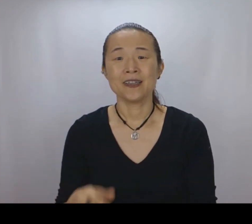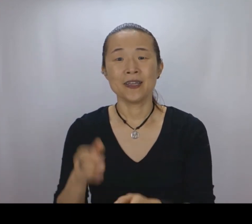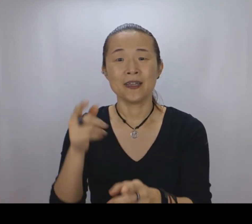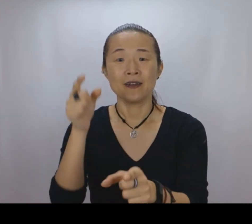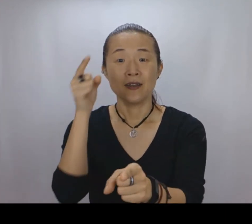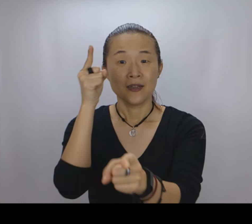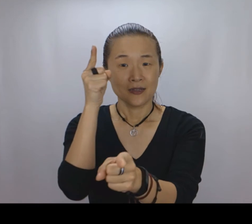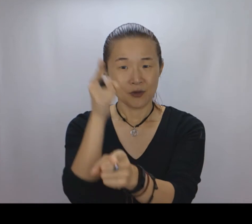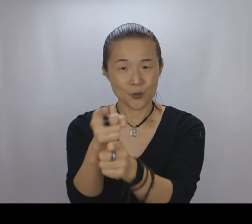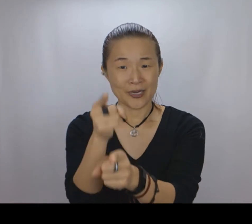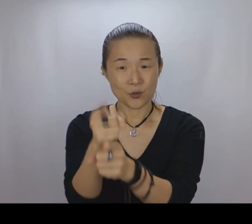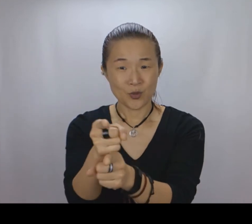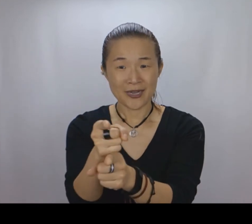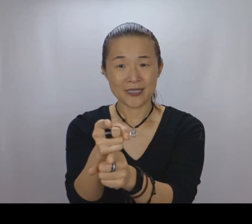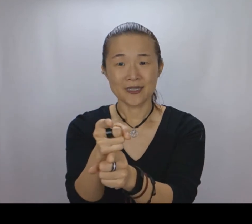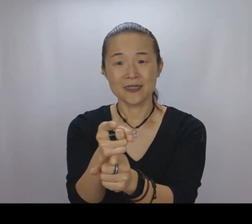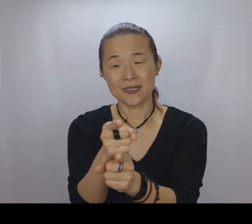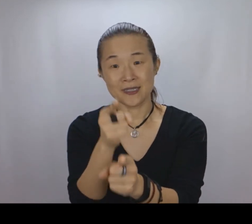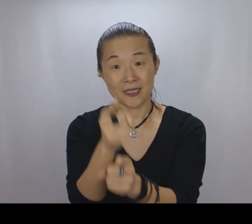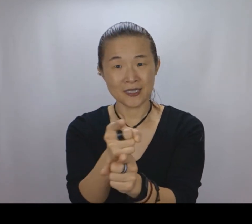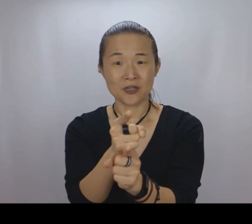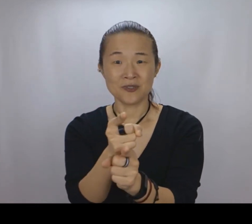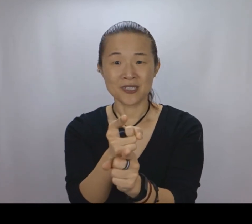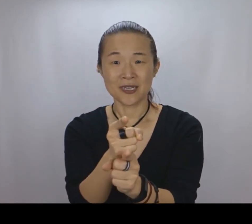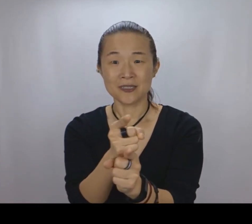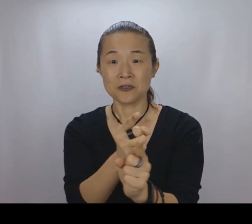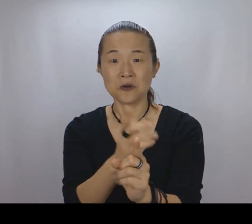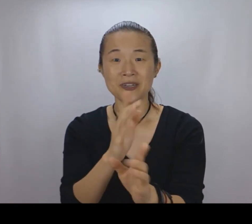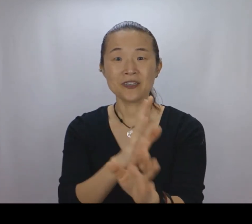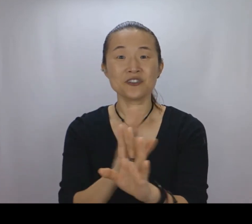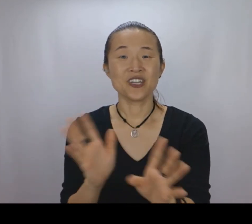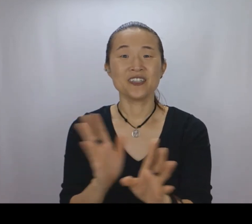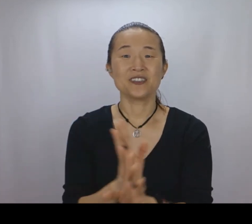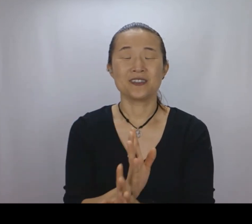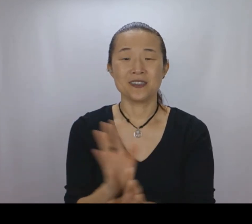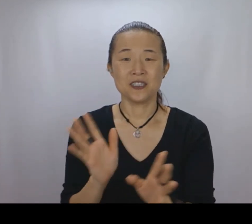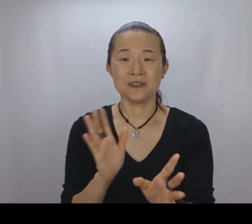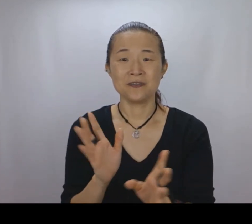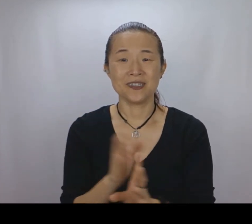and then correct, right is its own sign. So don't interchange the two,